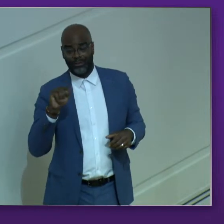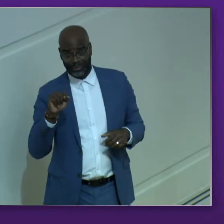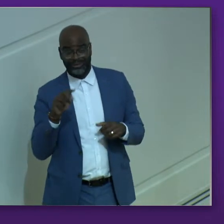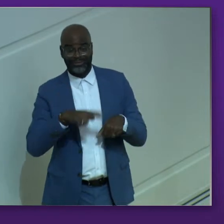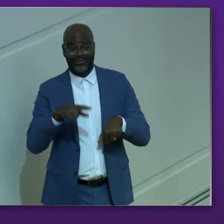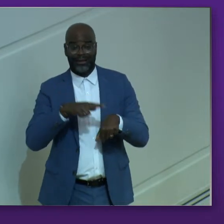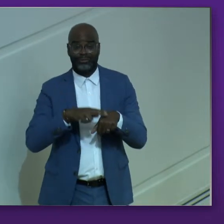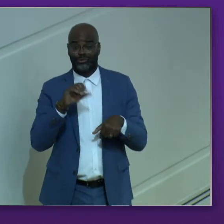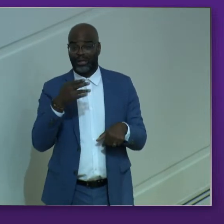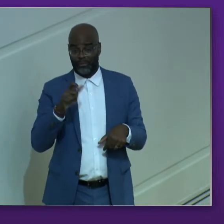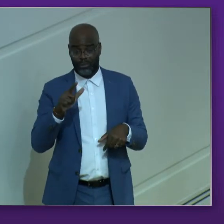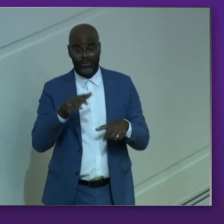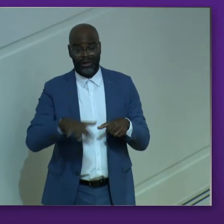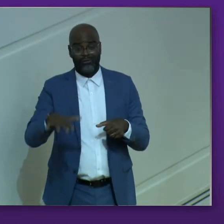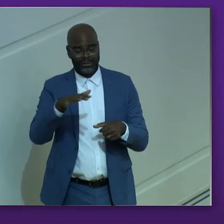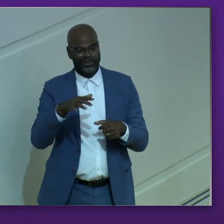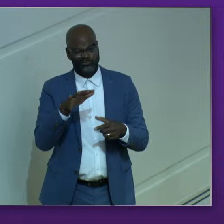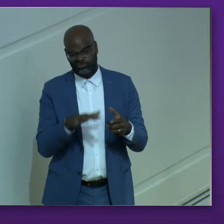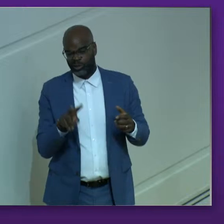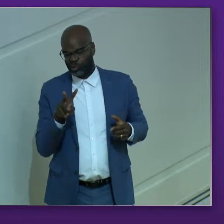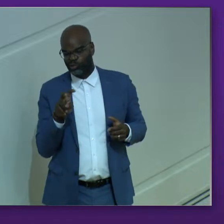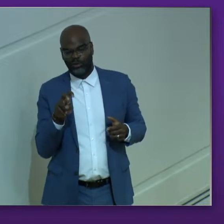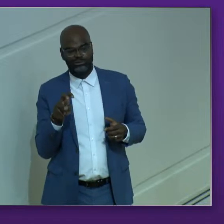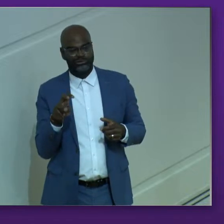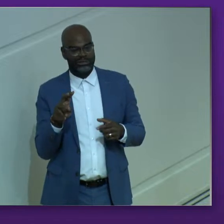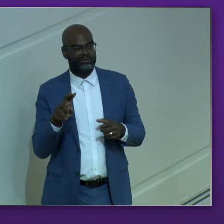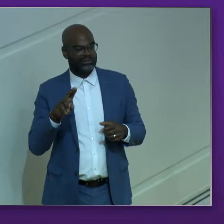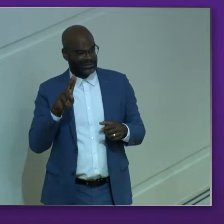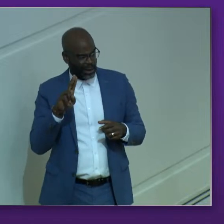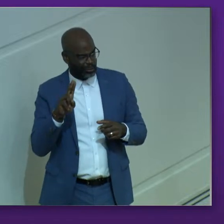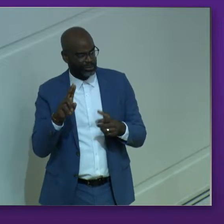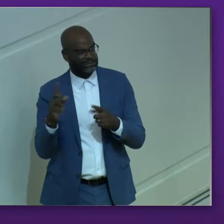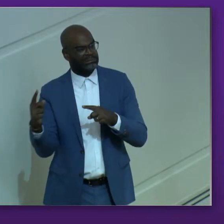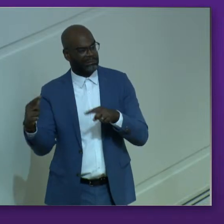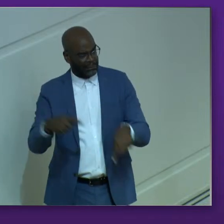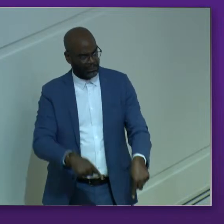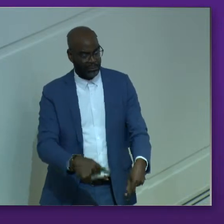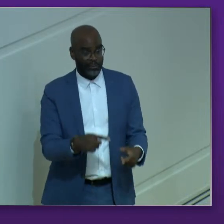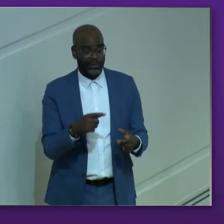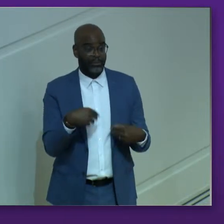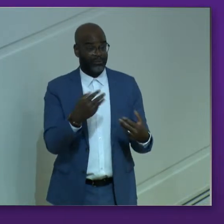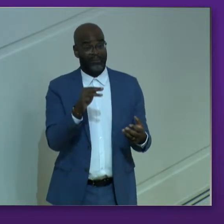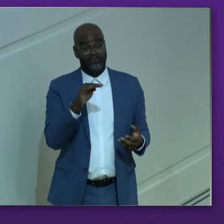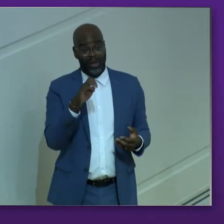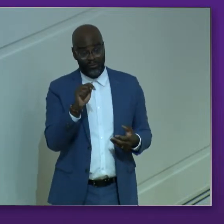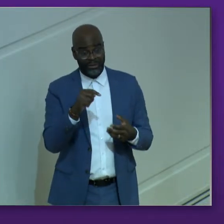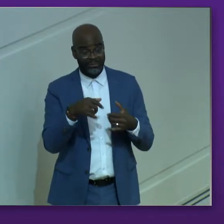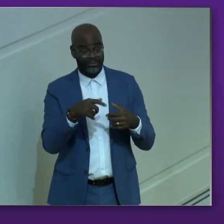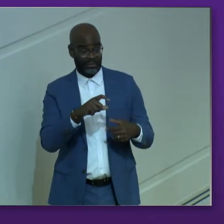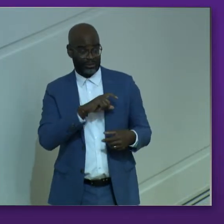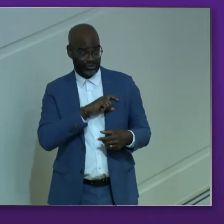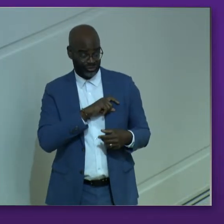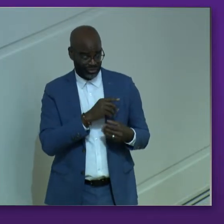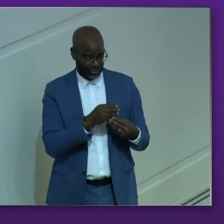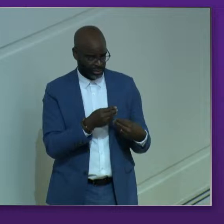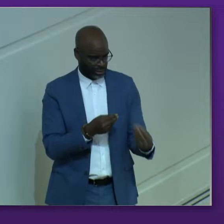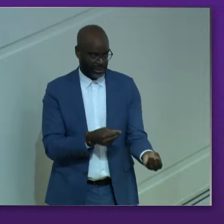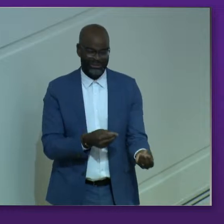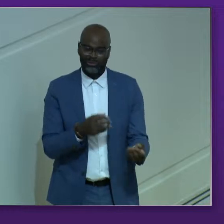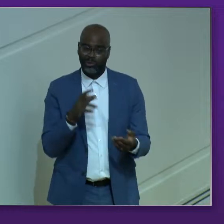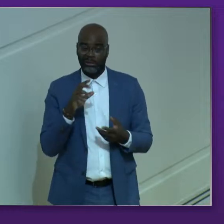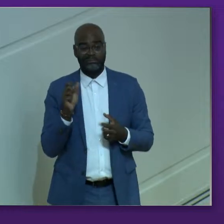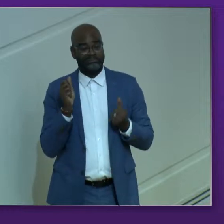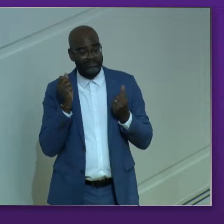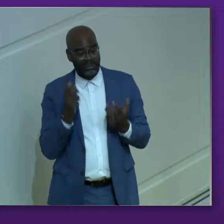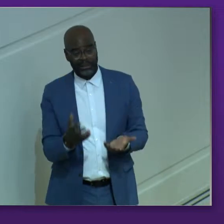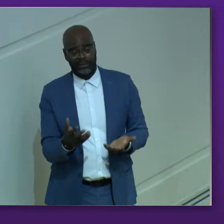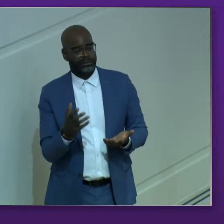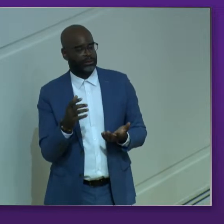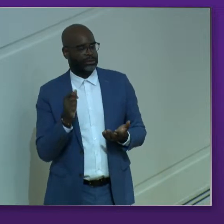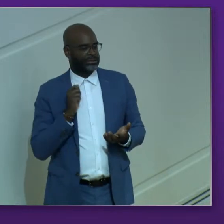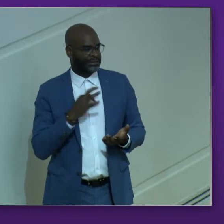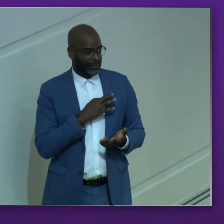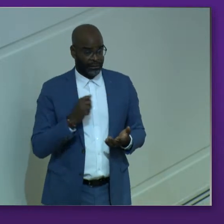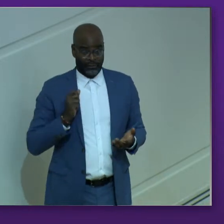THE IMPACT OF THAT.